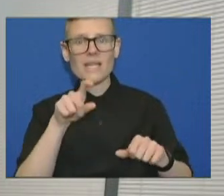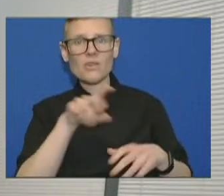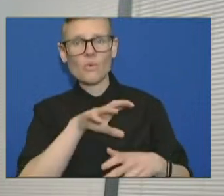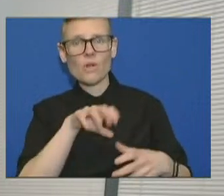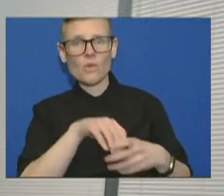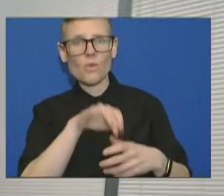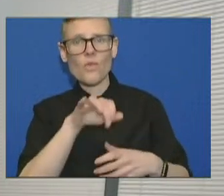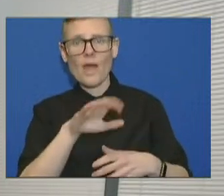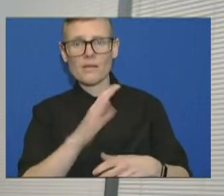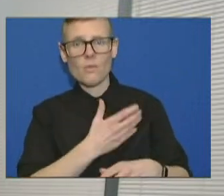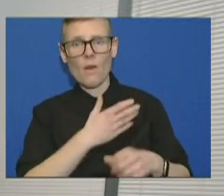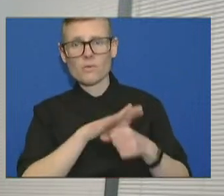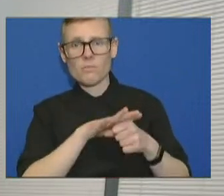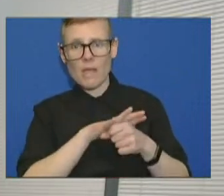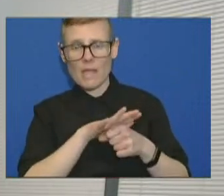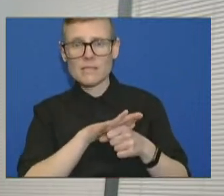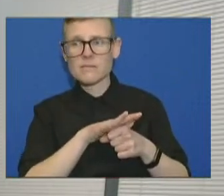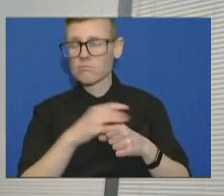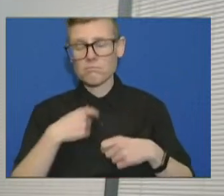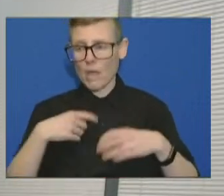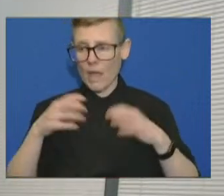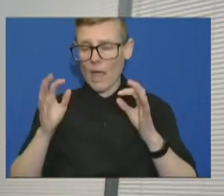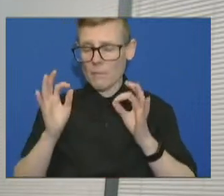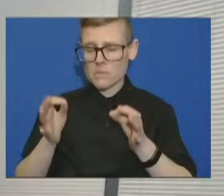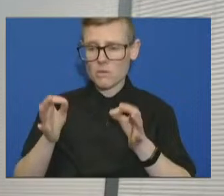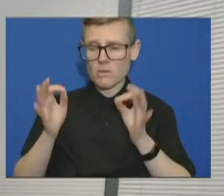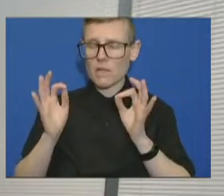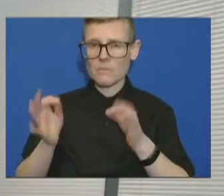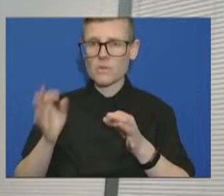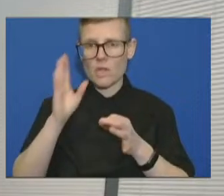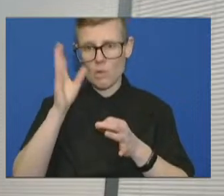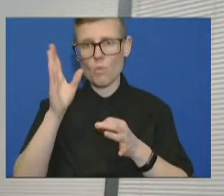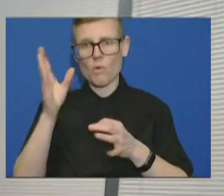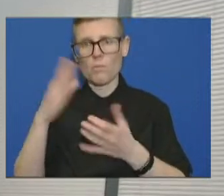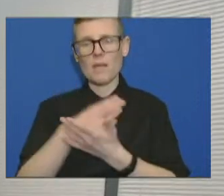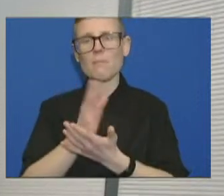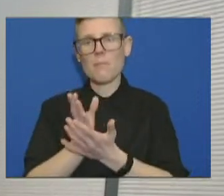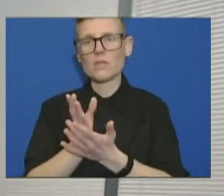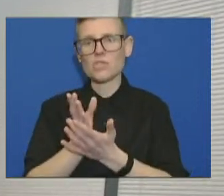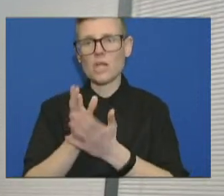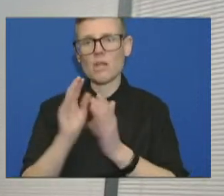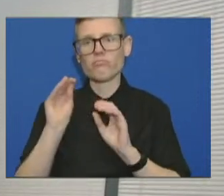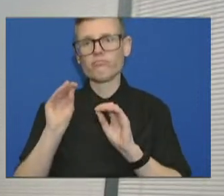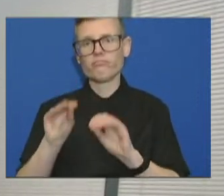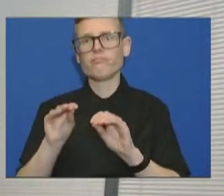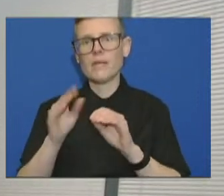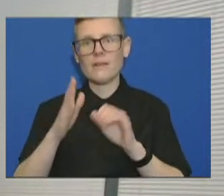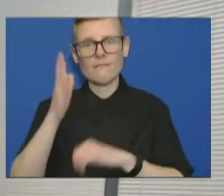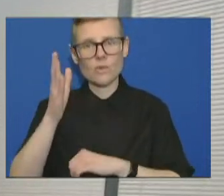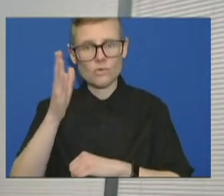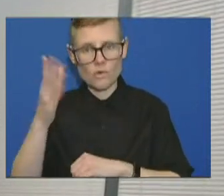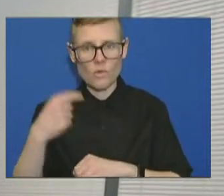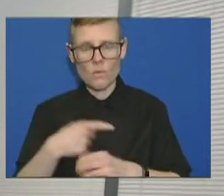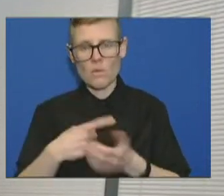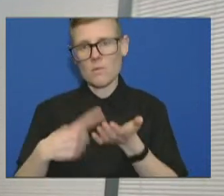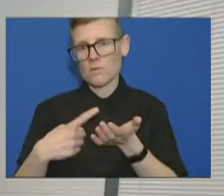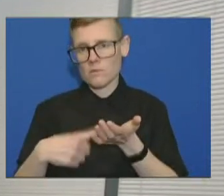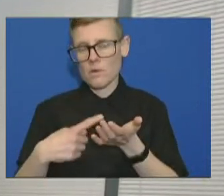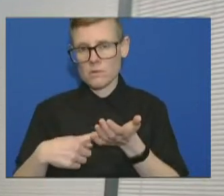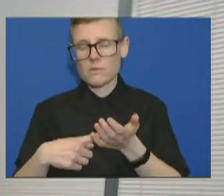put in the same time and effort. We've got we've got to write that into our space. That